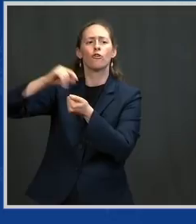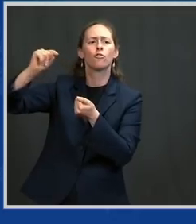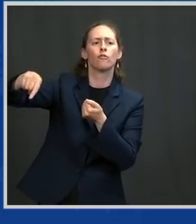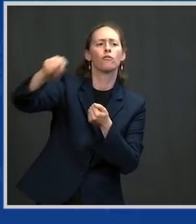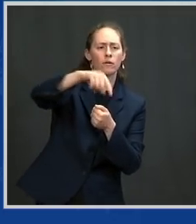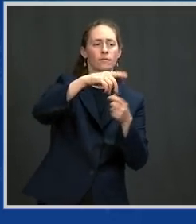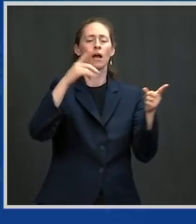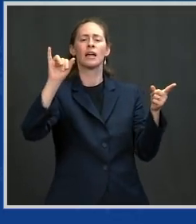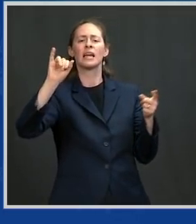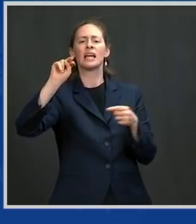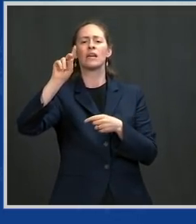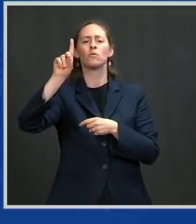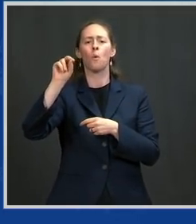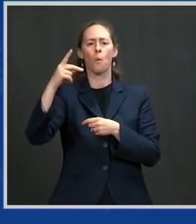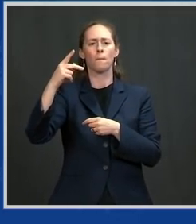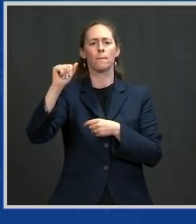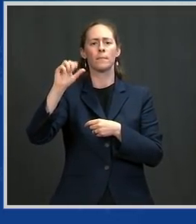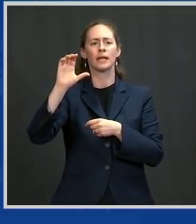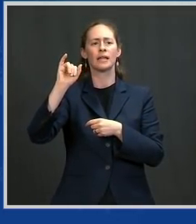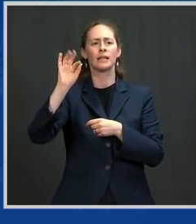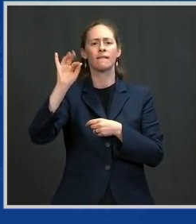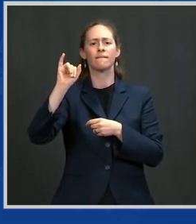We also endorsed a new cyber defense policy --